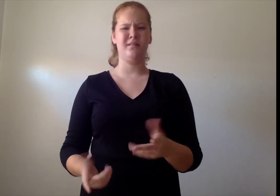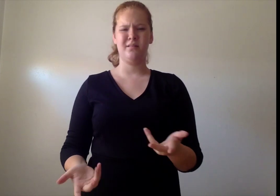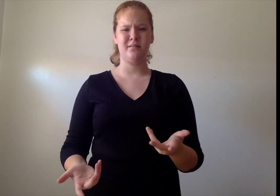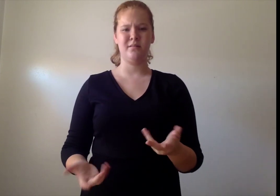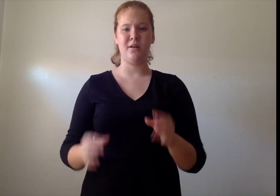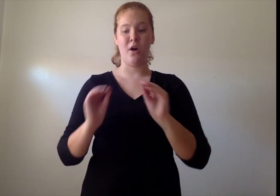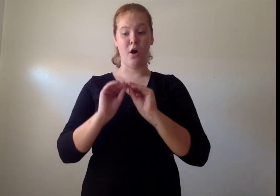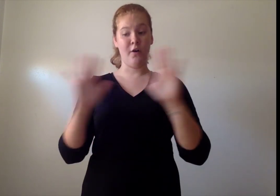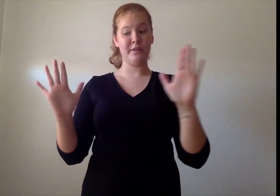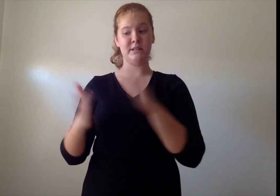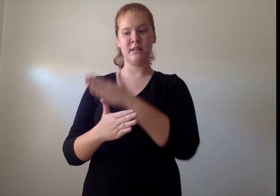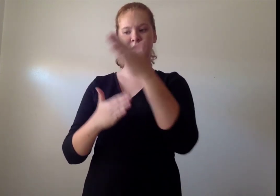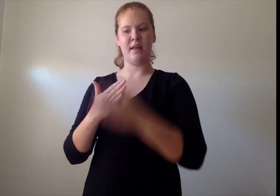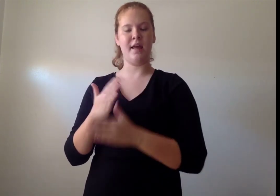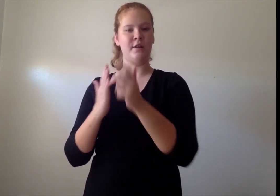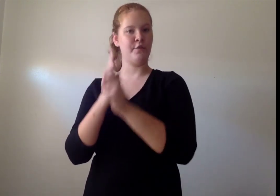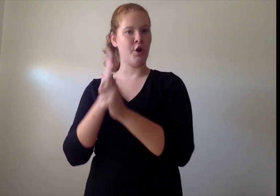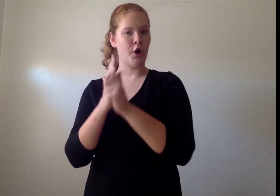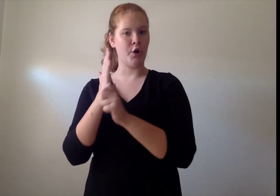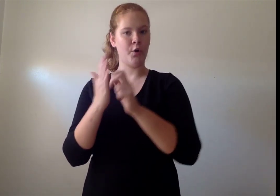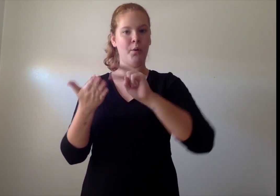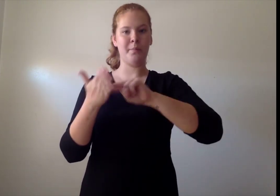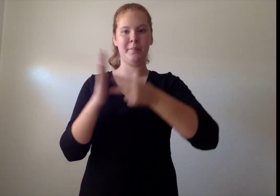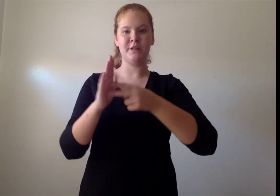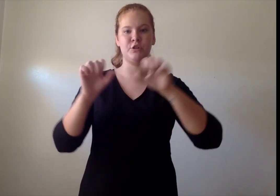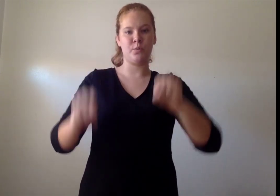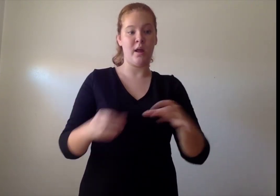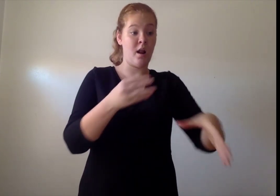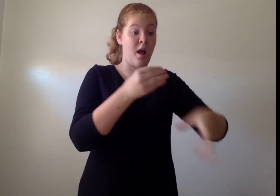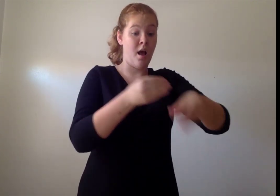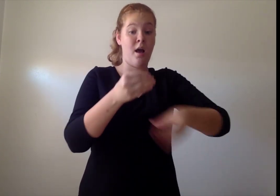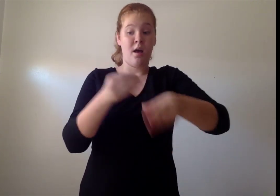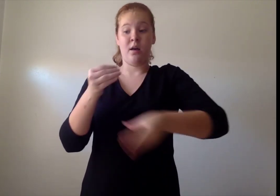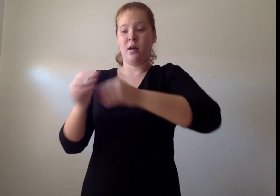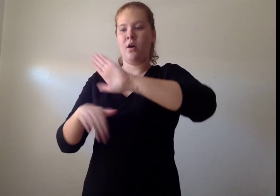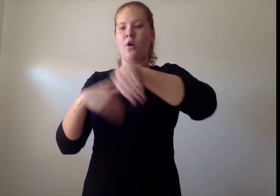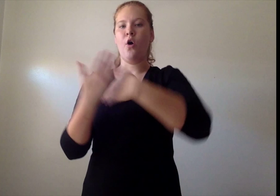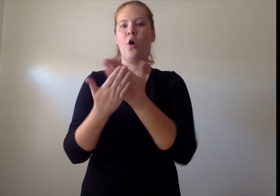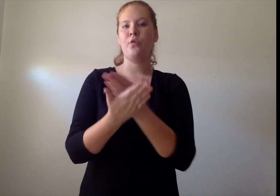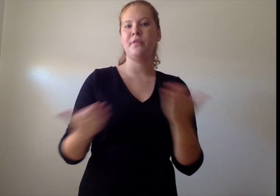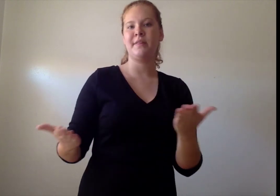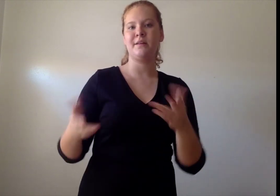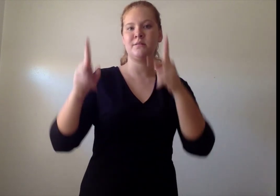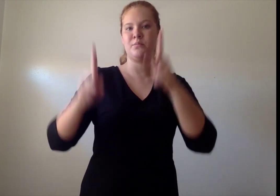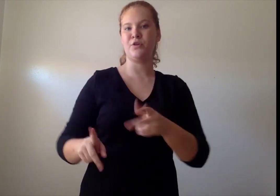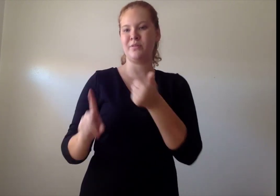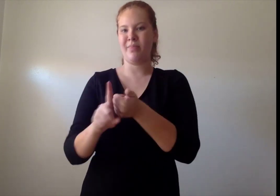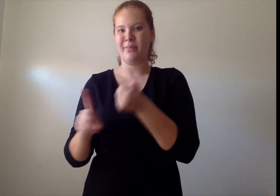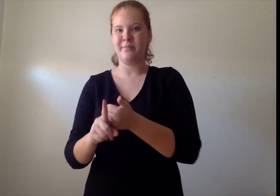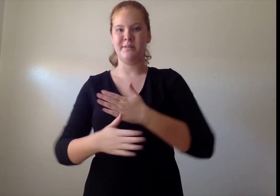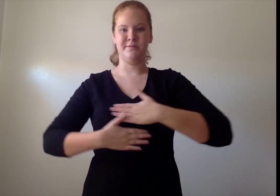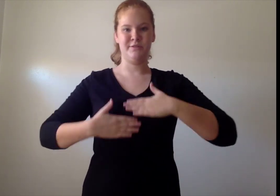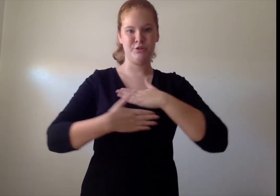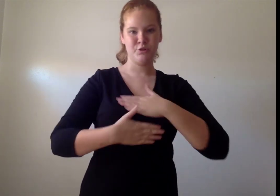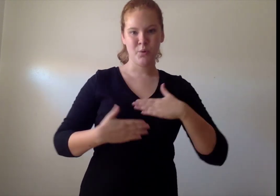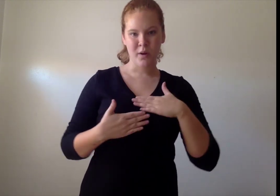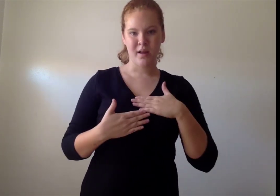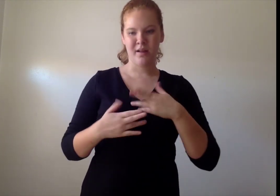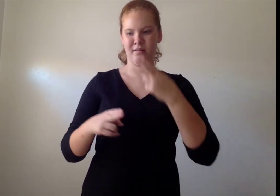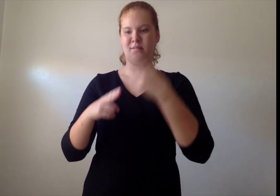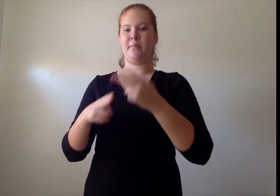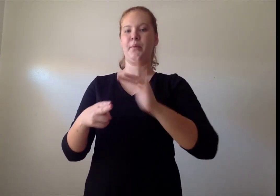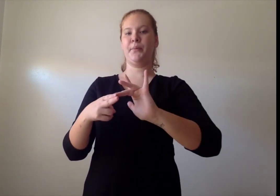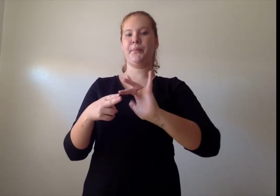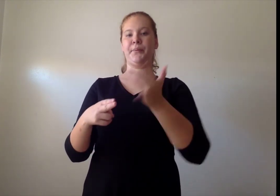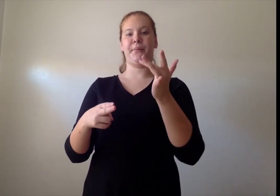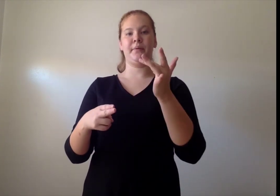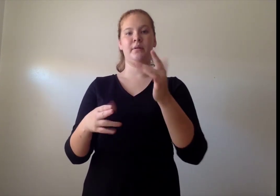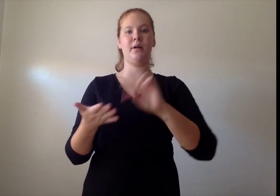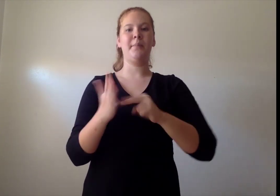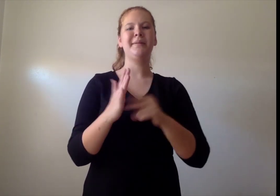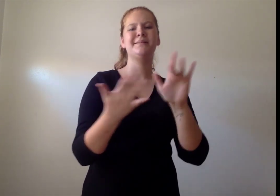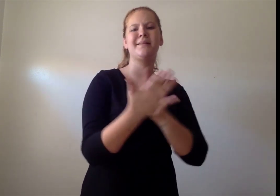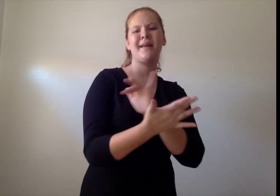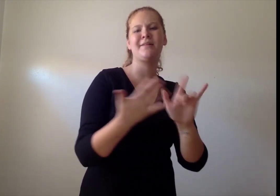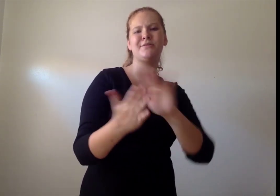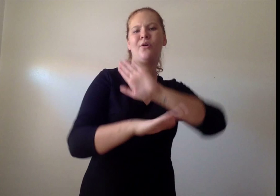I’m good at cooking, put that in there, I think the end is where you list your extracurriculars to cancel out all the